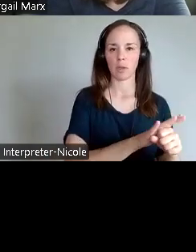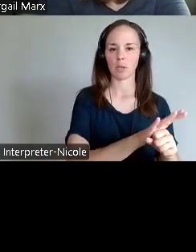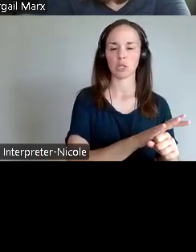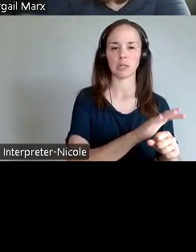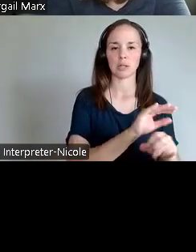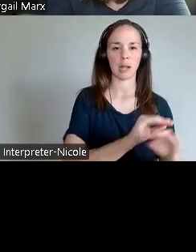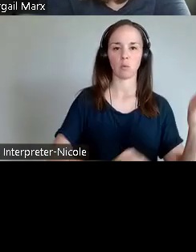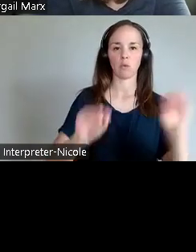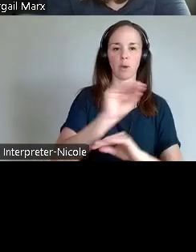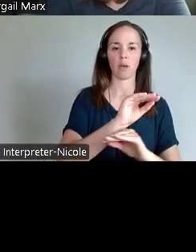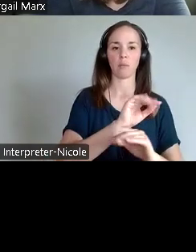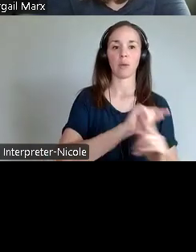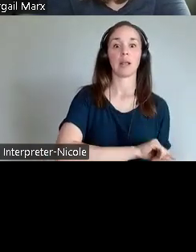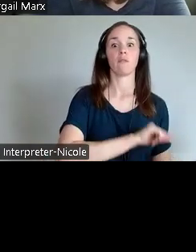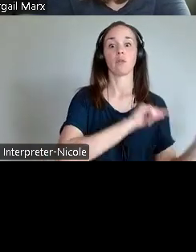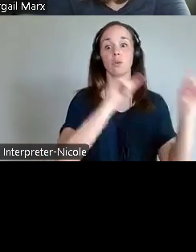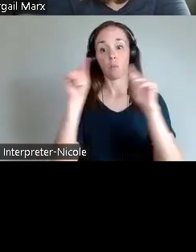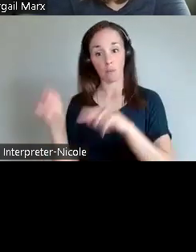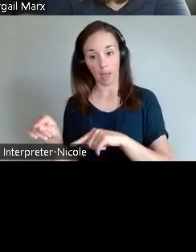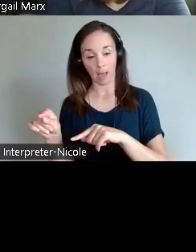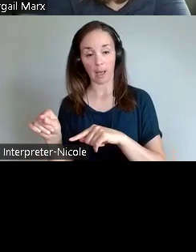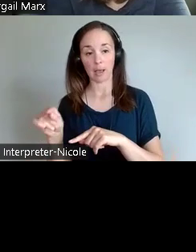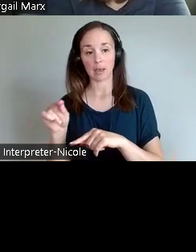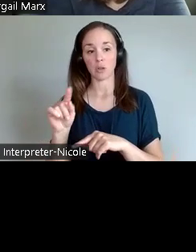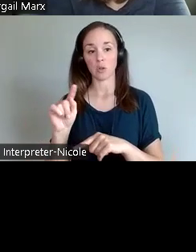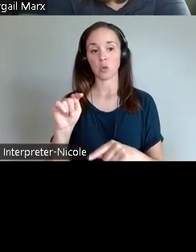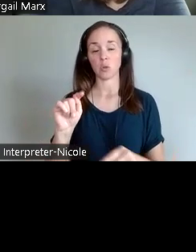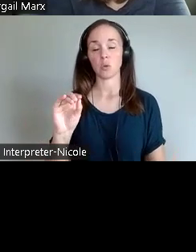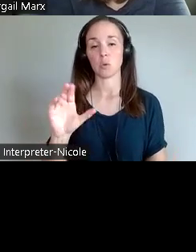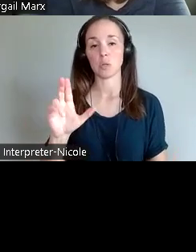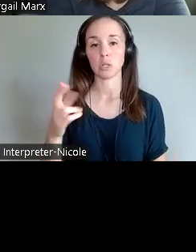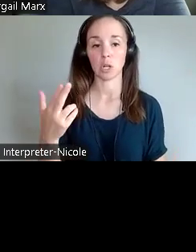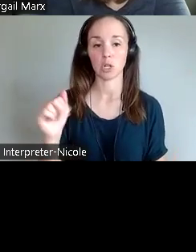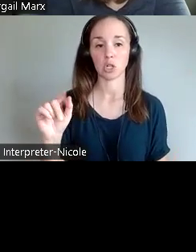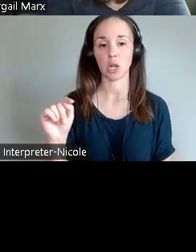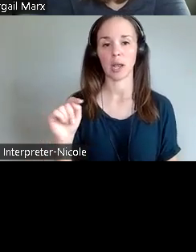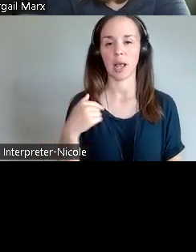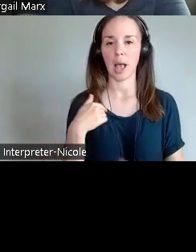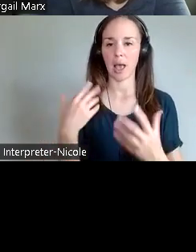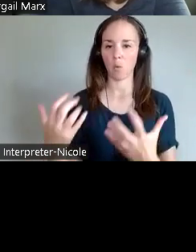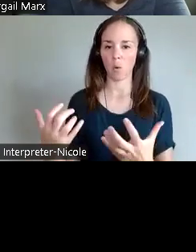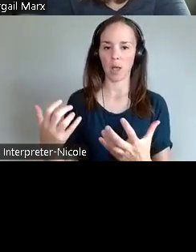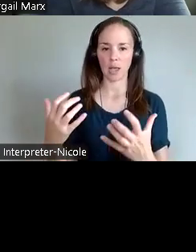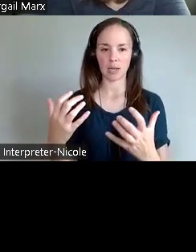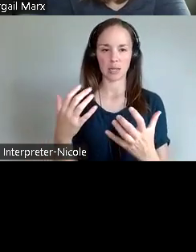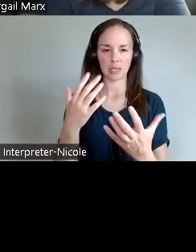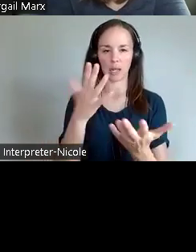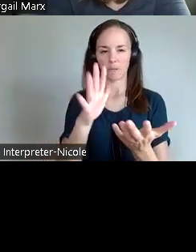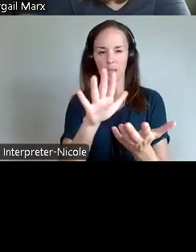But if we look back over here, we can see I want is sort of, I don't know, middle of the page.